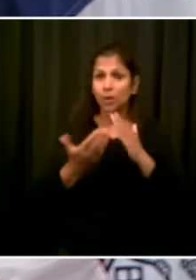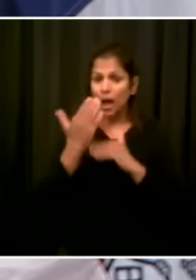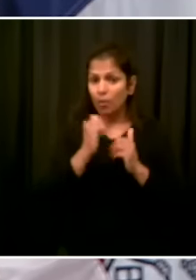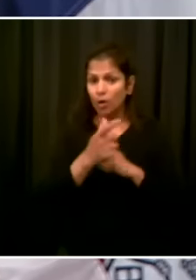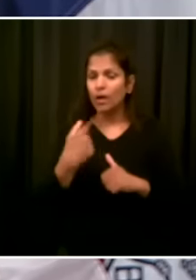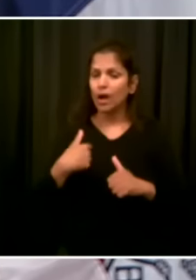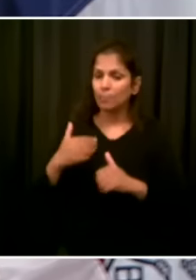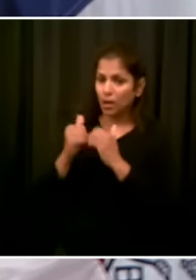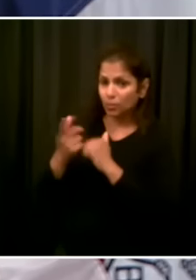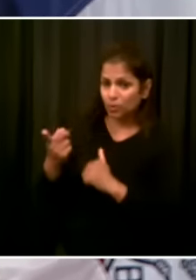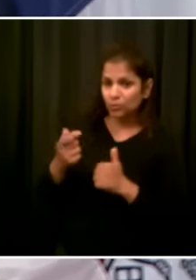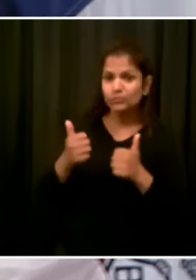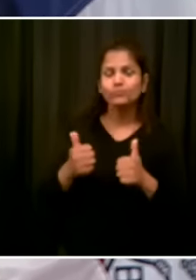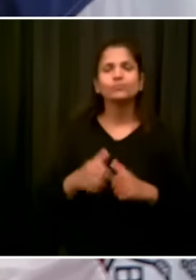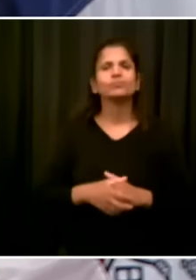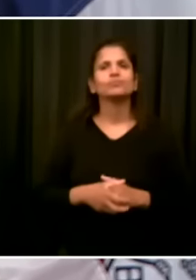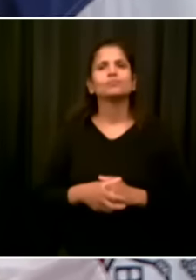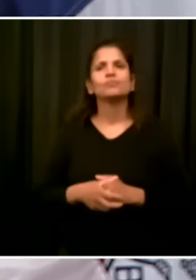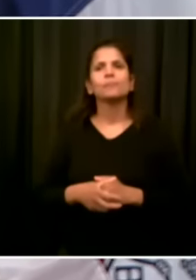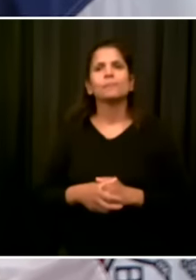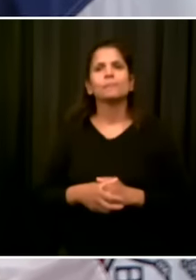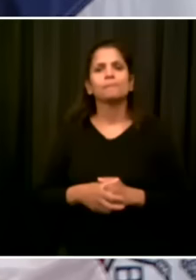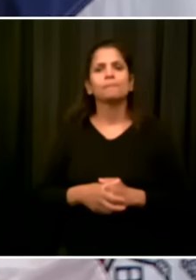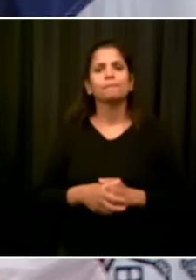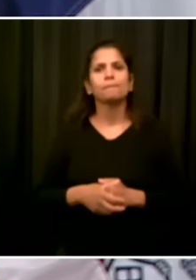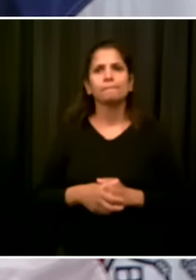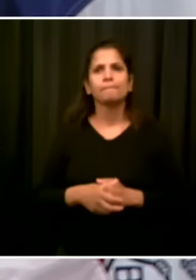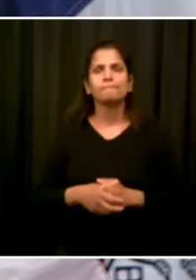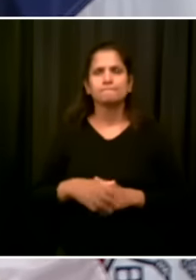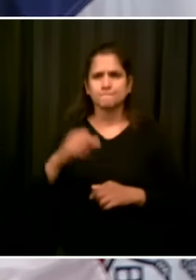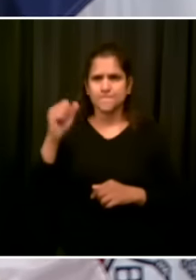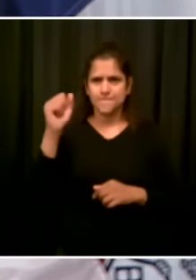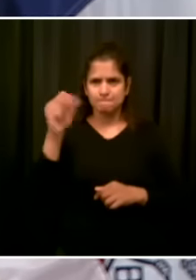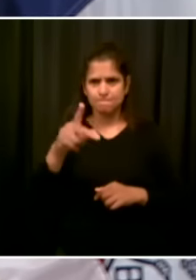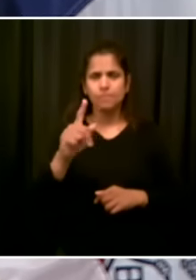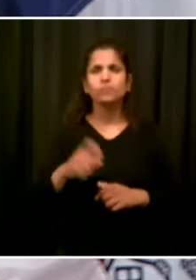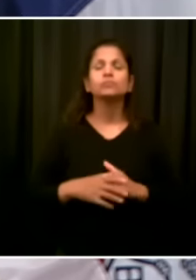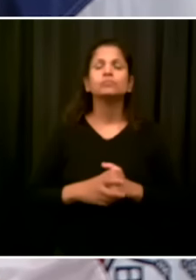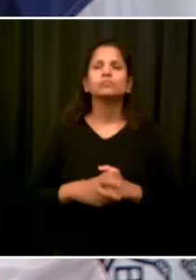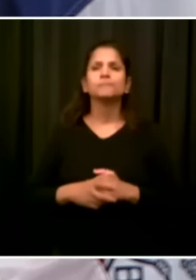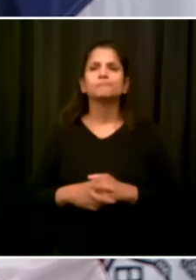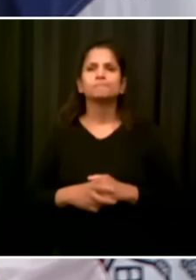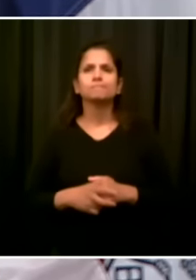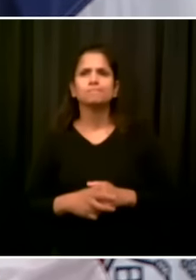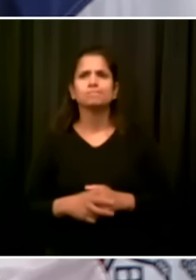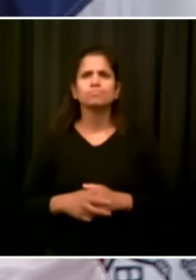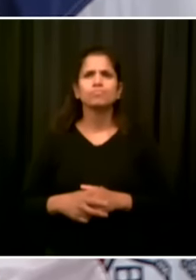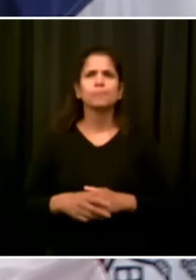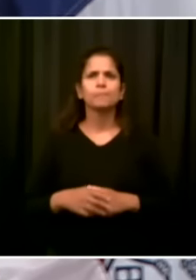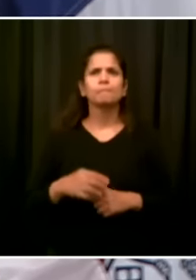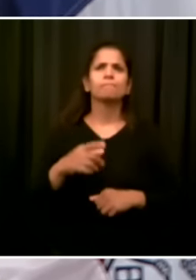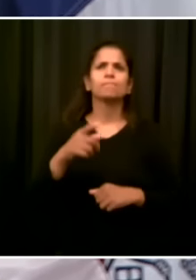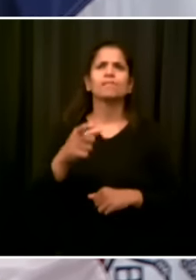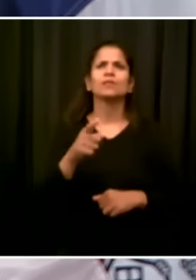ONE OF THE GREATEST RECENT AMERICAN HEORESJ, OHN LEWI S, WHO EPITOMIZED PEACEFUL PROTEST